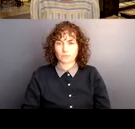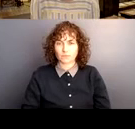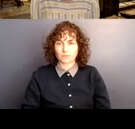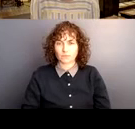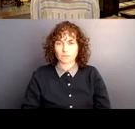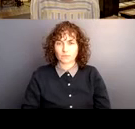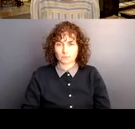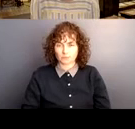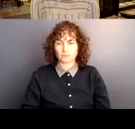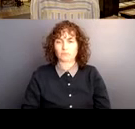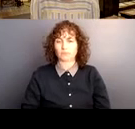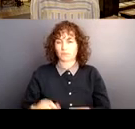Large space with the carpet.